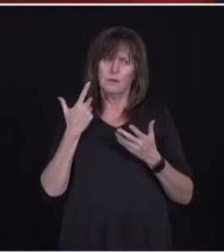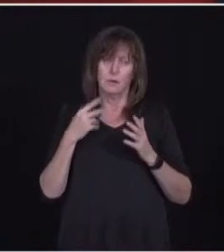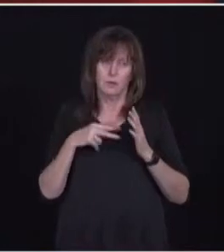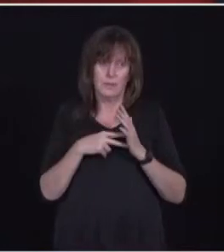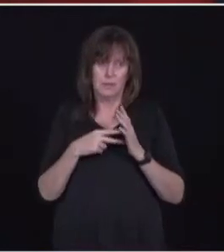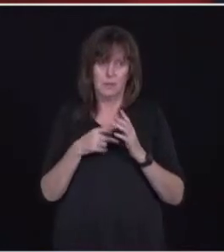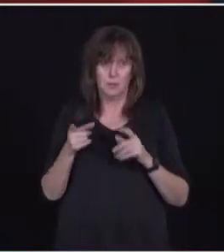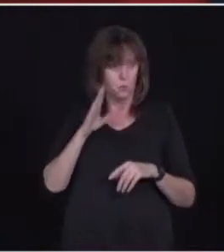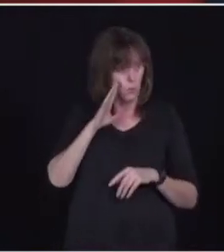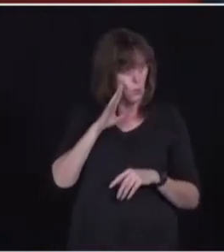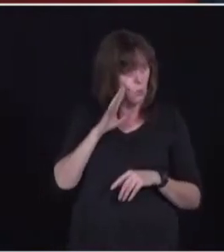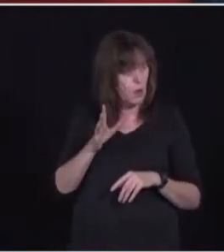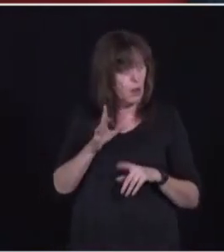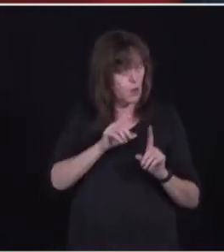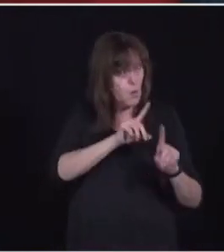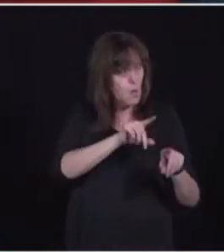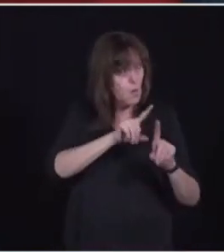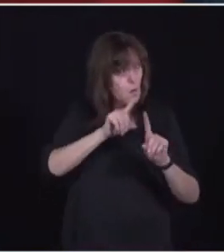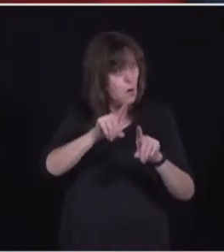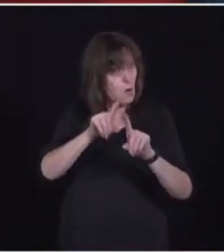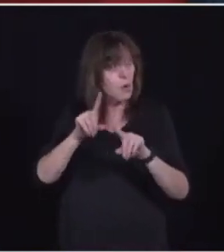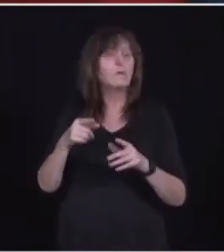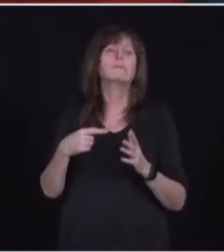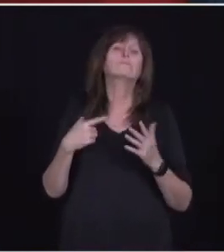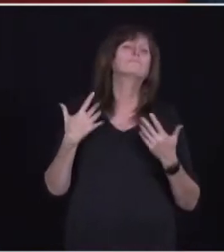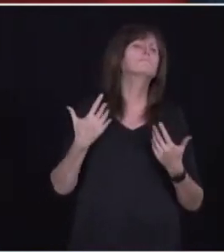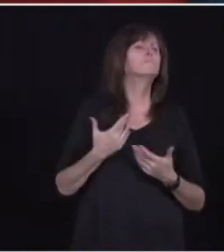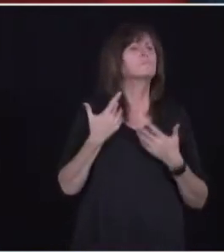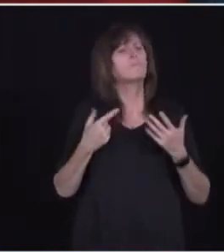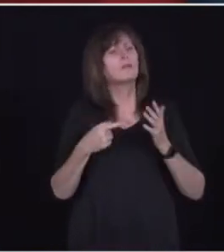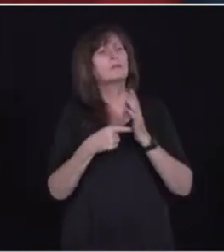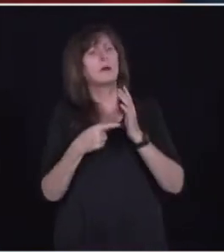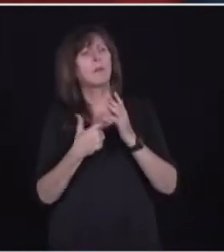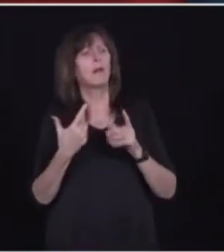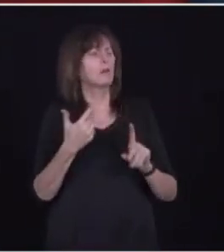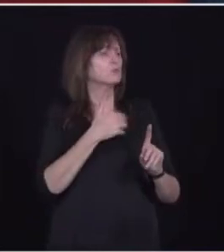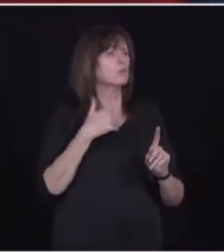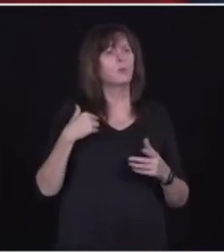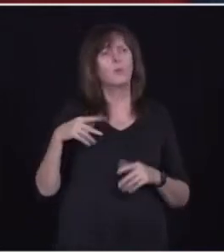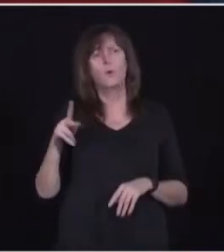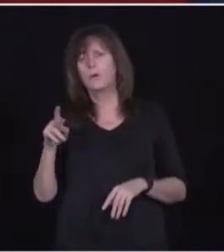in the hot zones with this vaccine as soon as you get it?